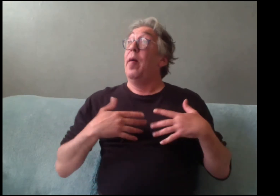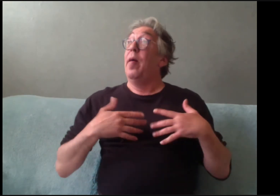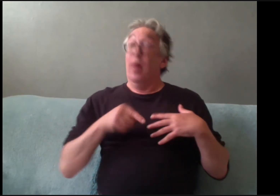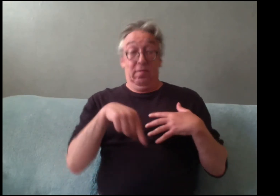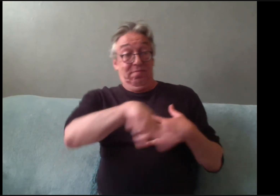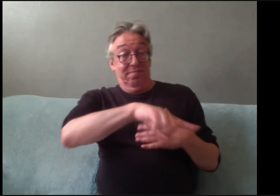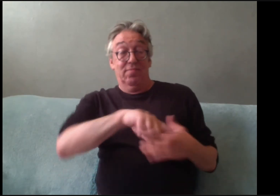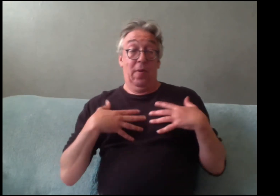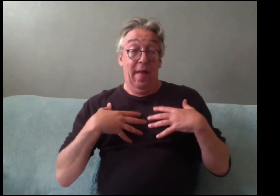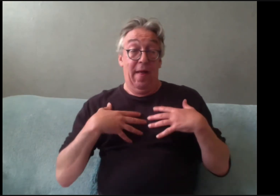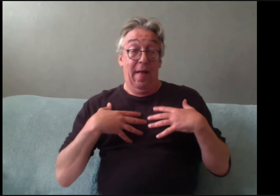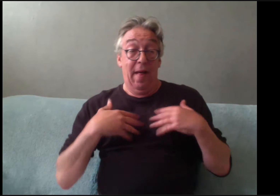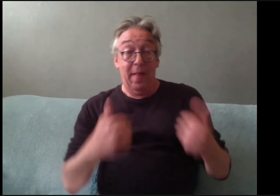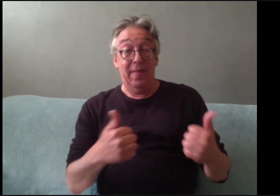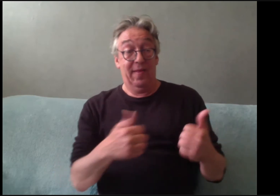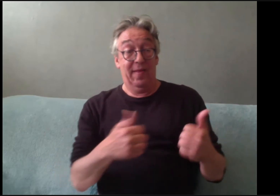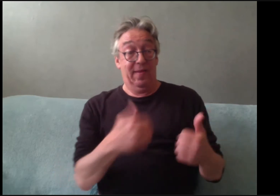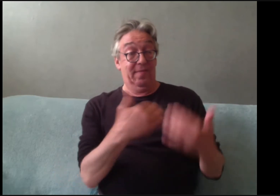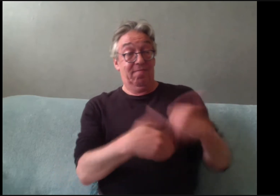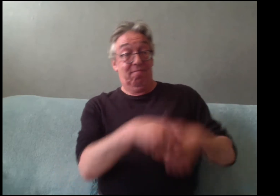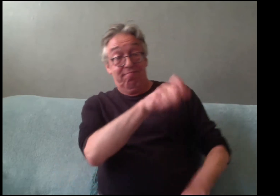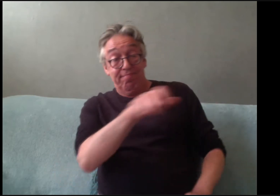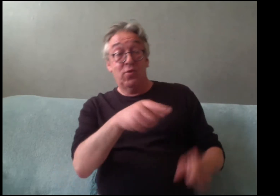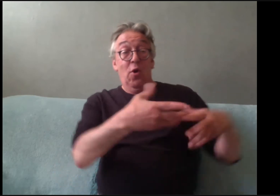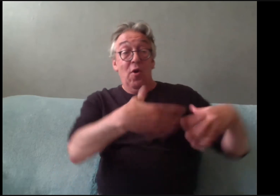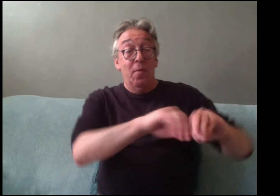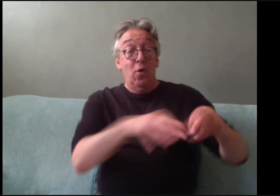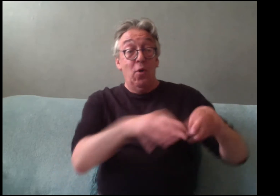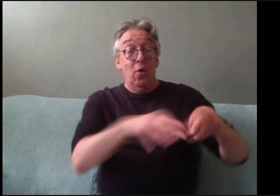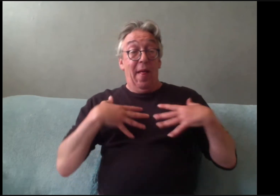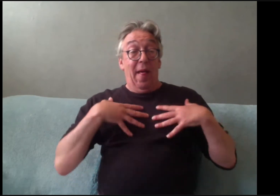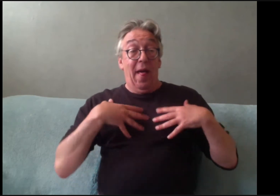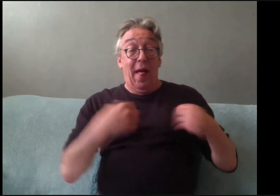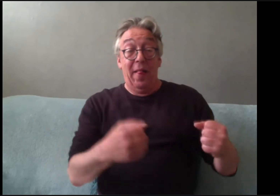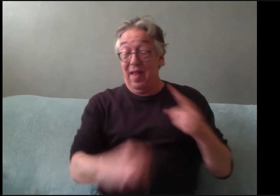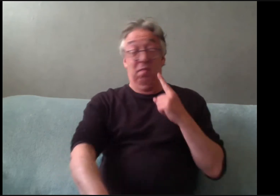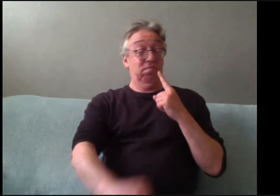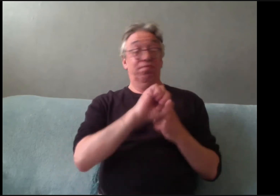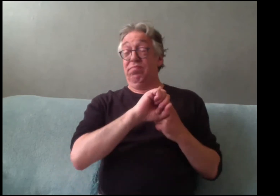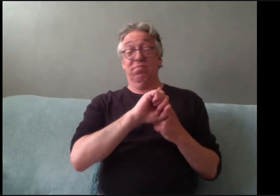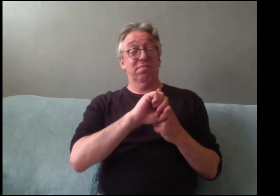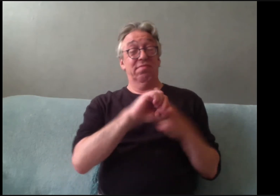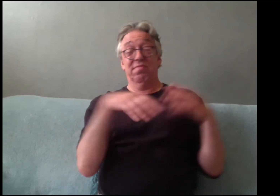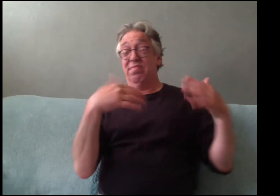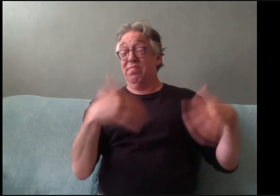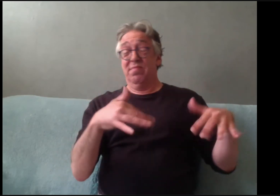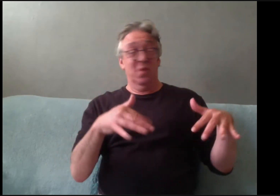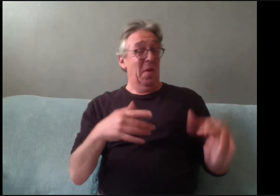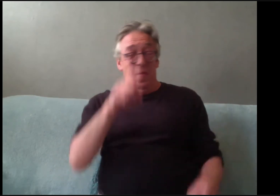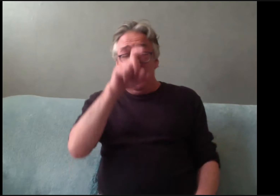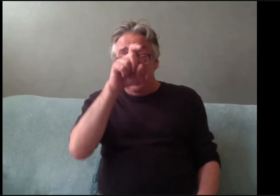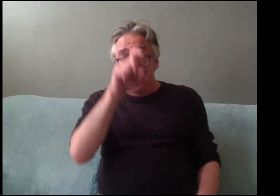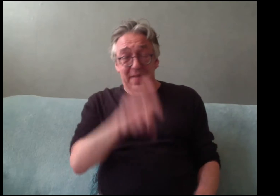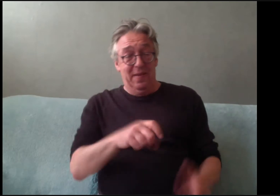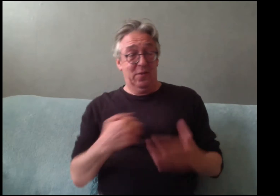The lack of breathing space solutions will speed the exhaustion of families.